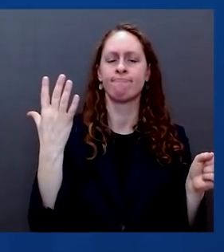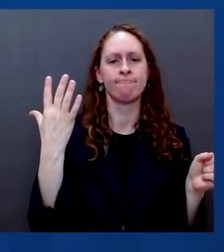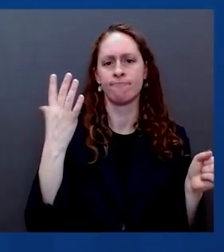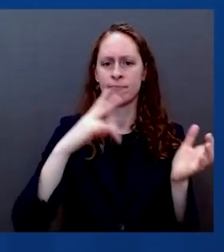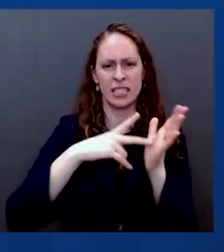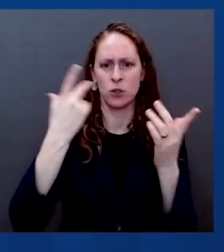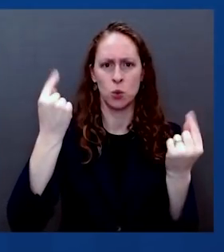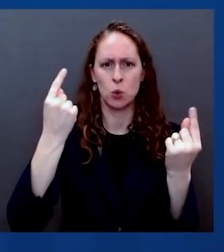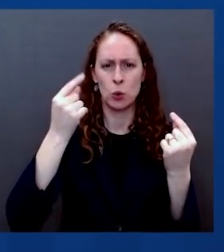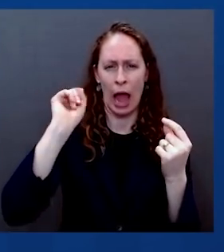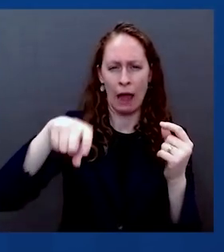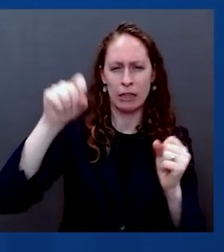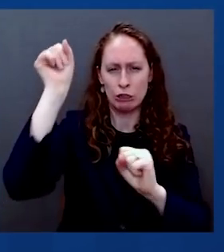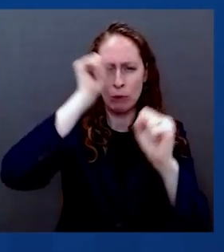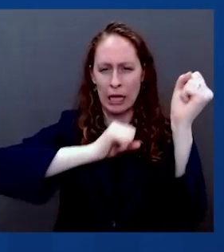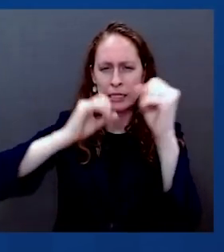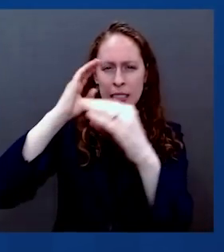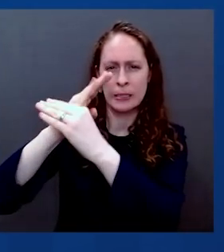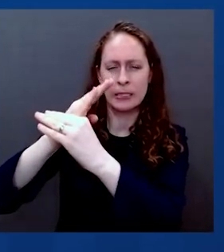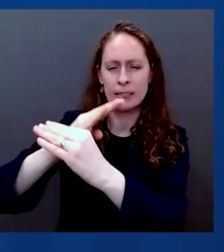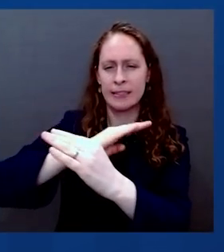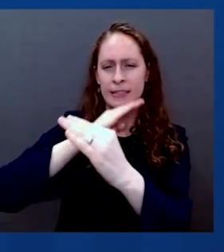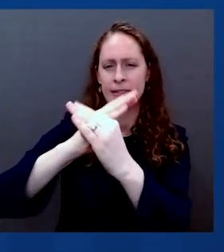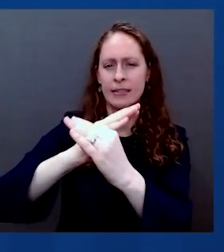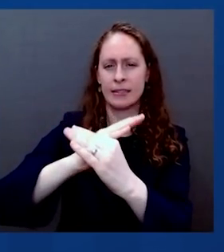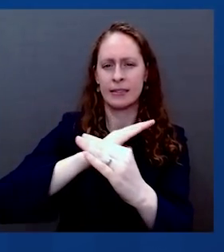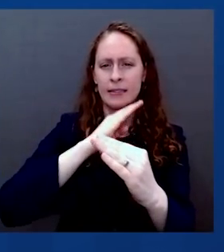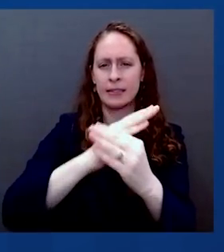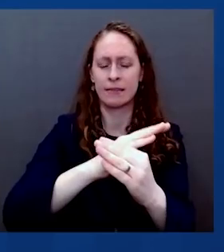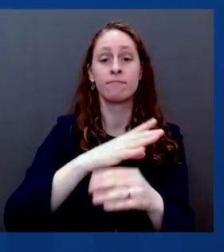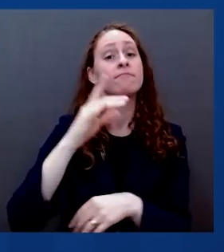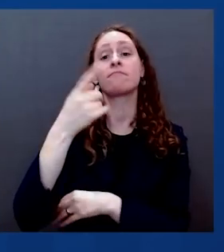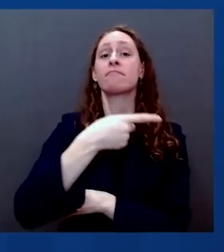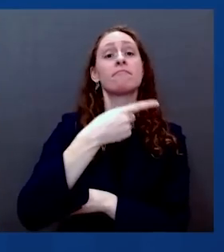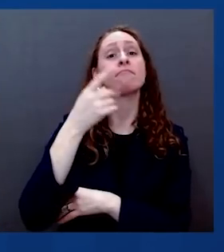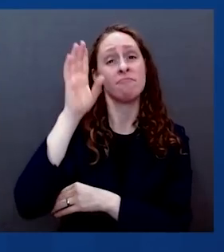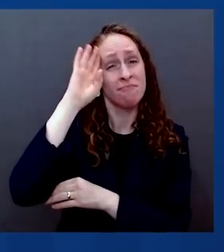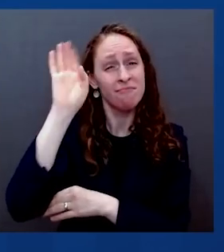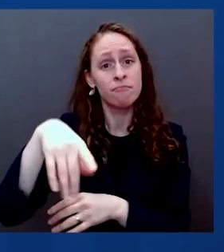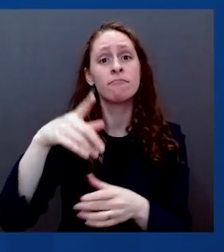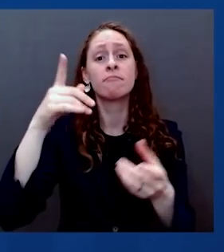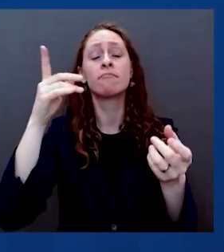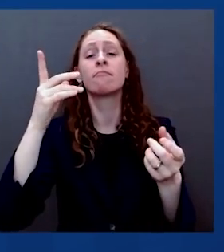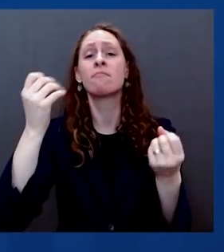to get more people to vote, so they're making it harder for you to vote by mail.